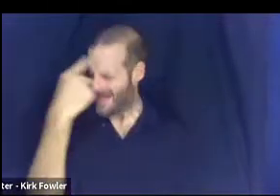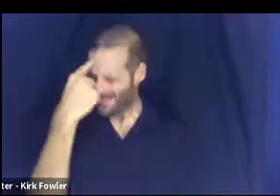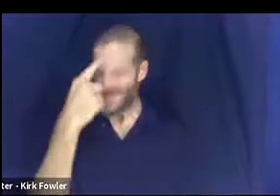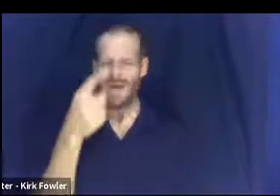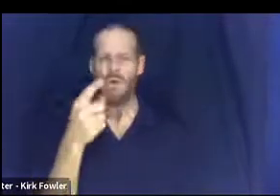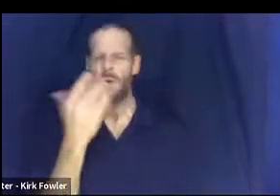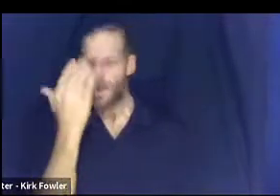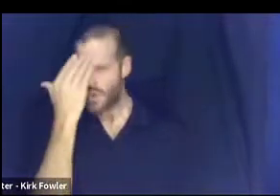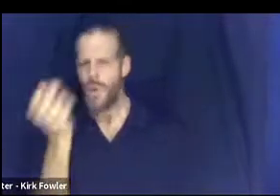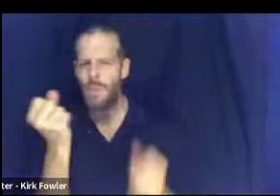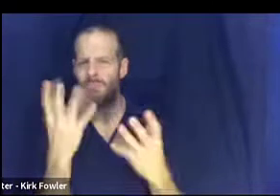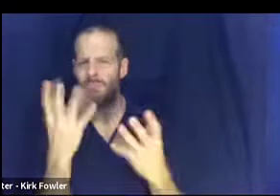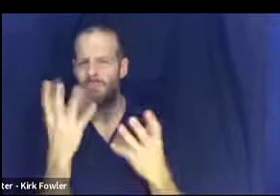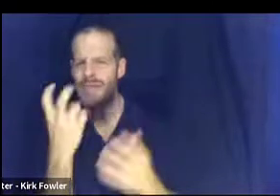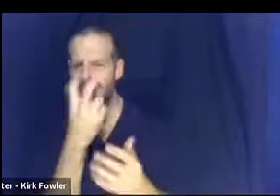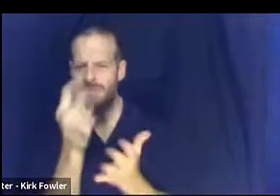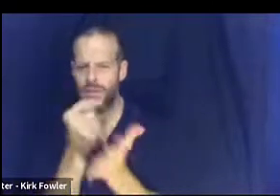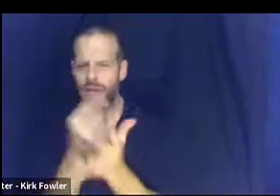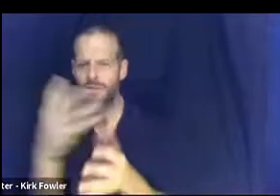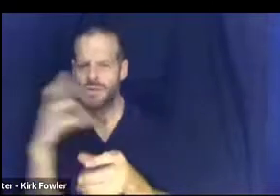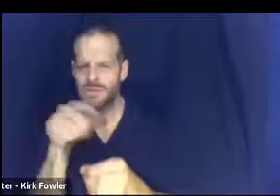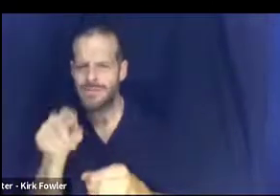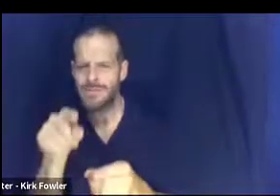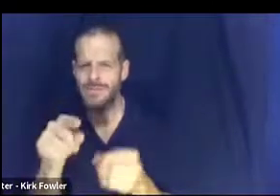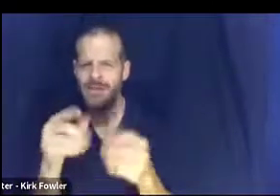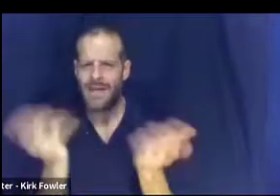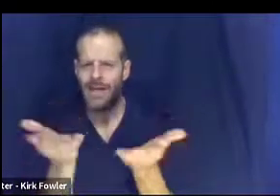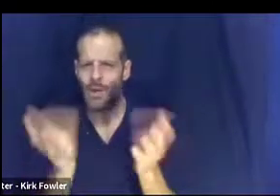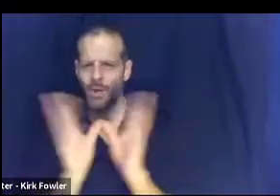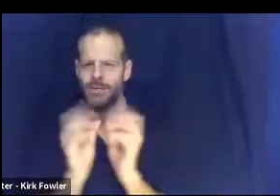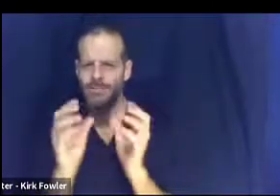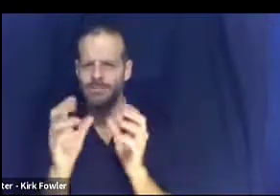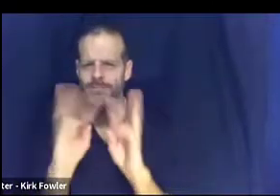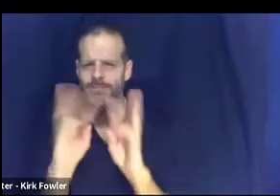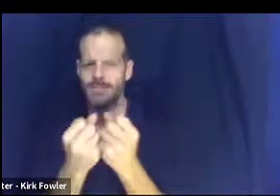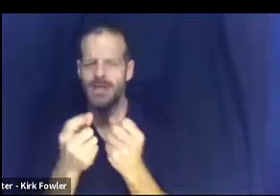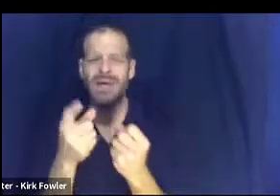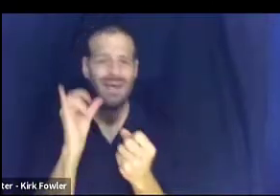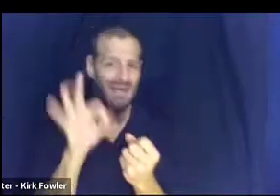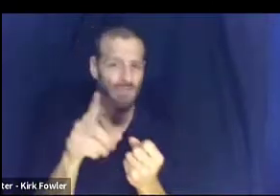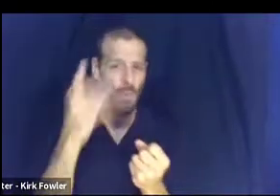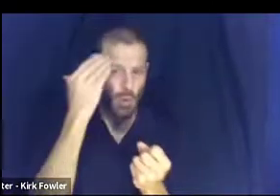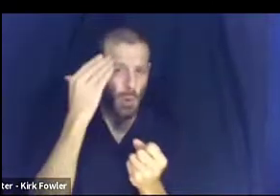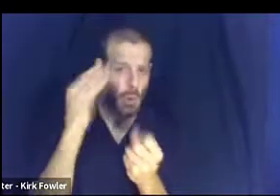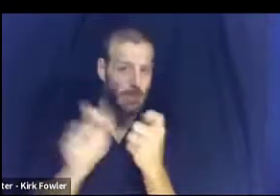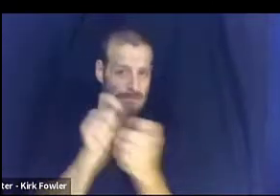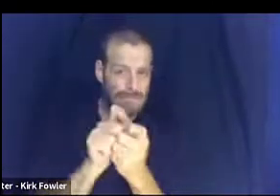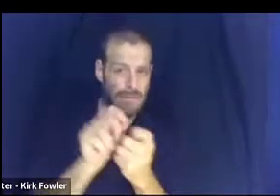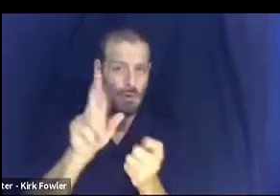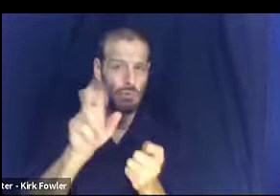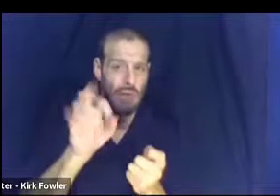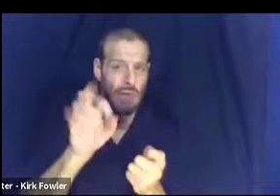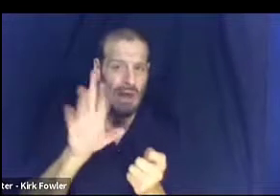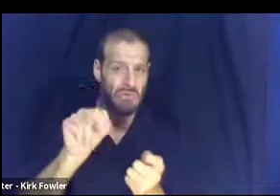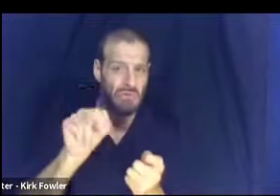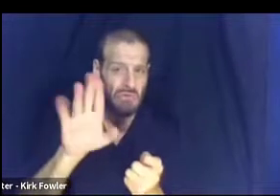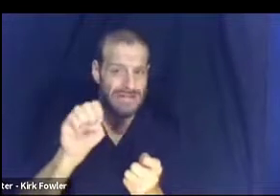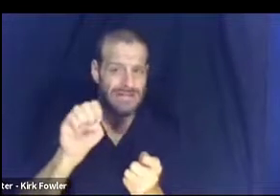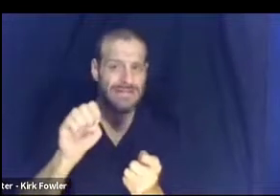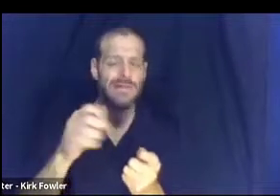on this call, if somebody has the reference for this, or maybe even more reliable information,